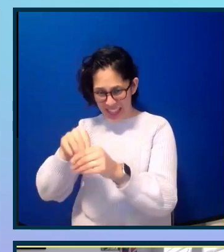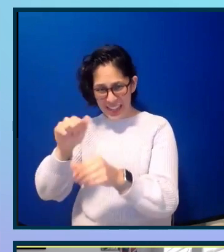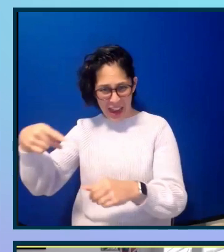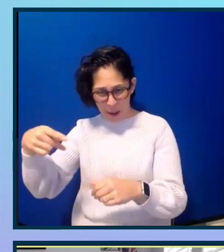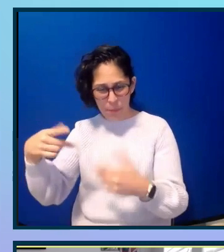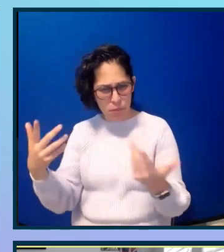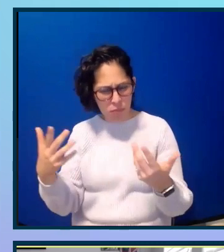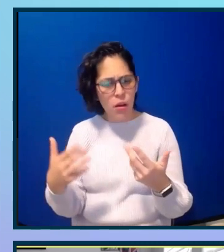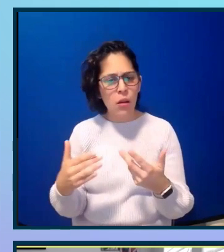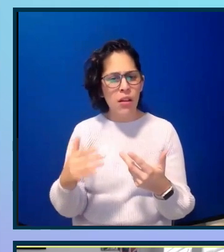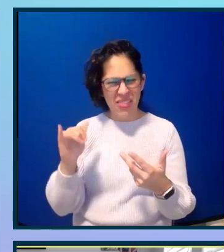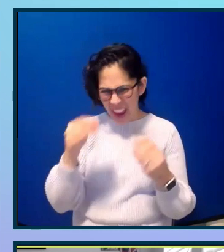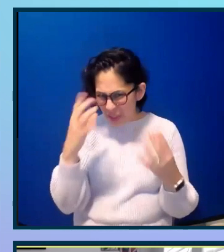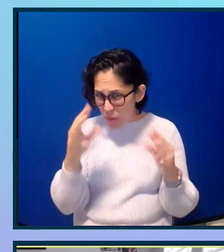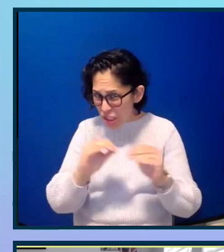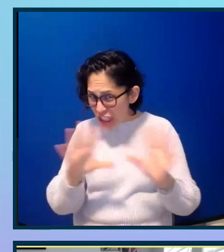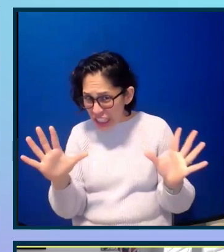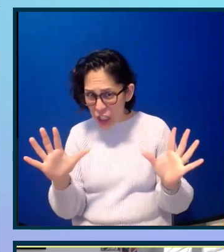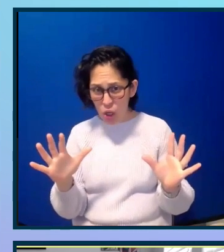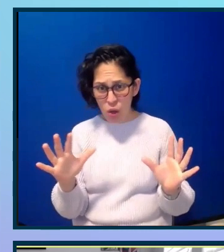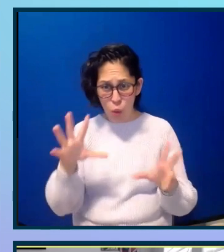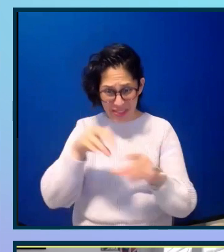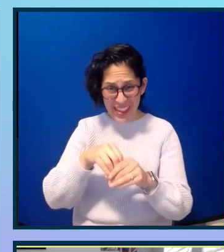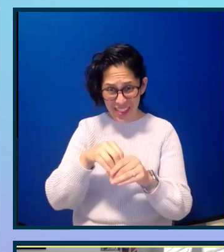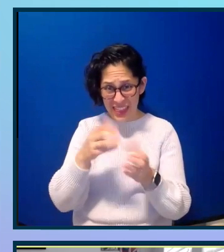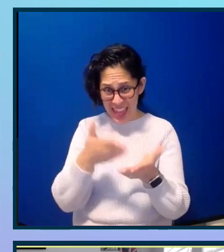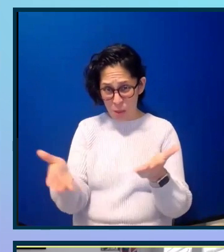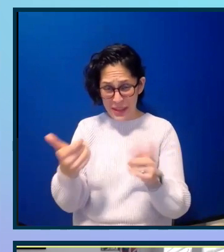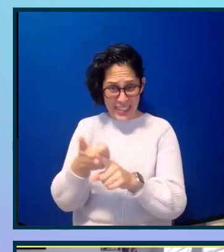Do they have that information in the element itself that they are currently working on?